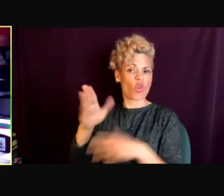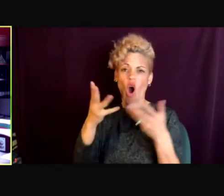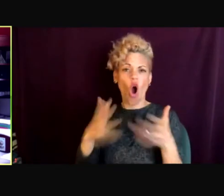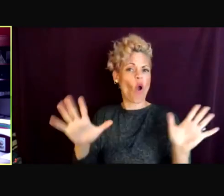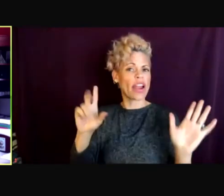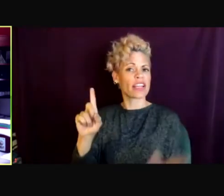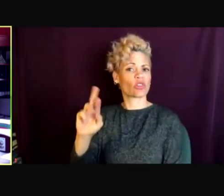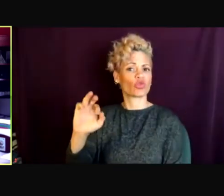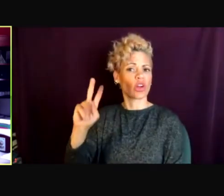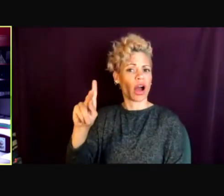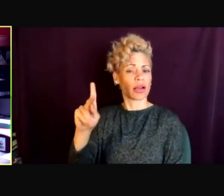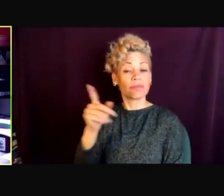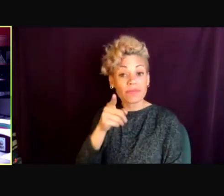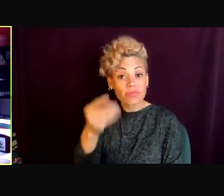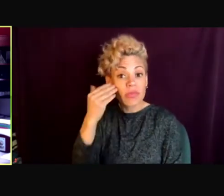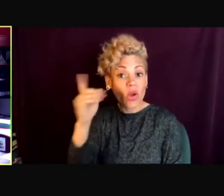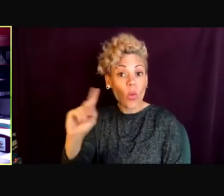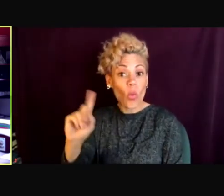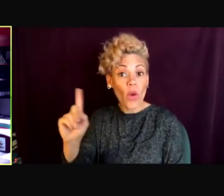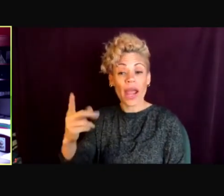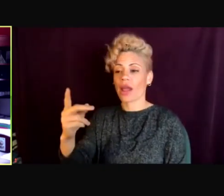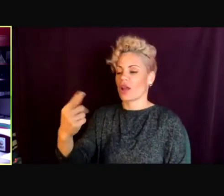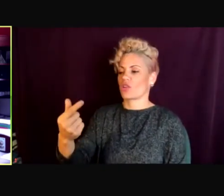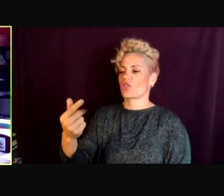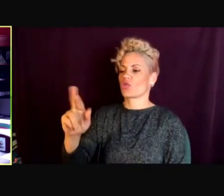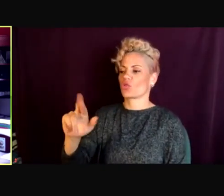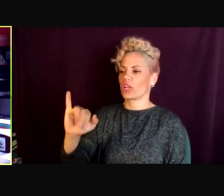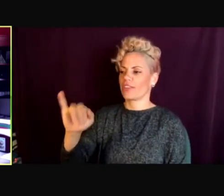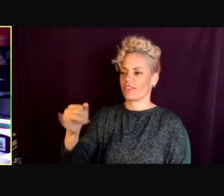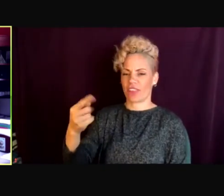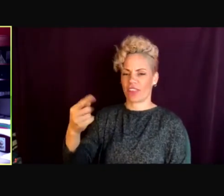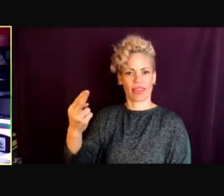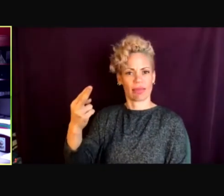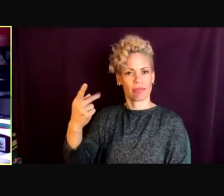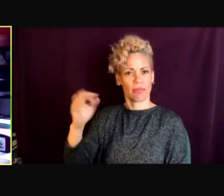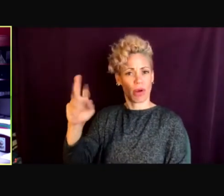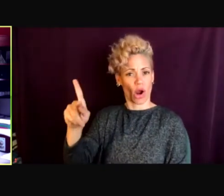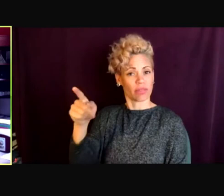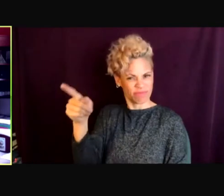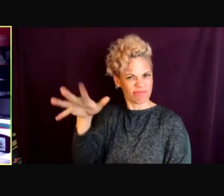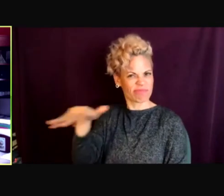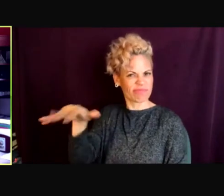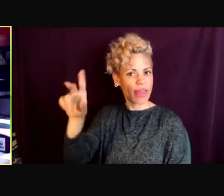they're in Los Angeles. And I go there and drink. And when you're drinking,